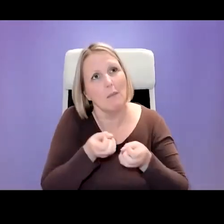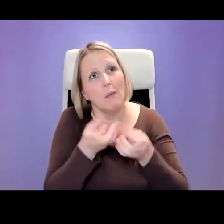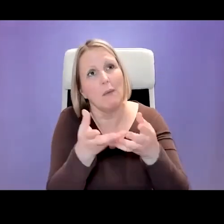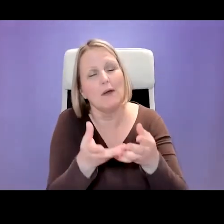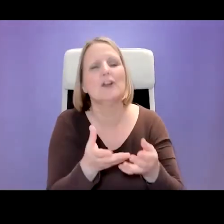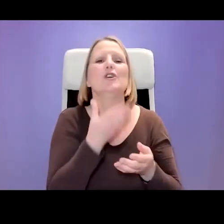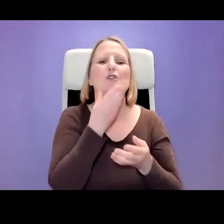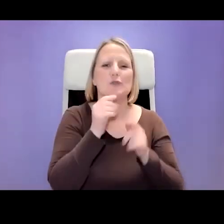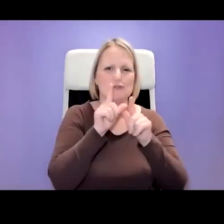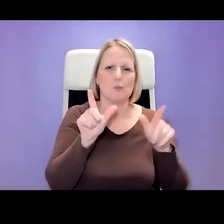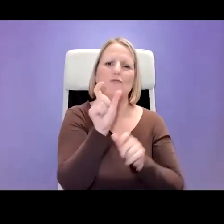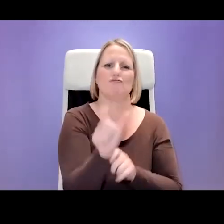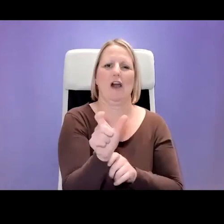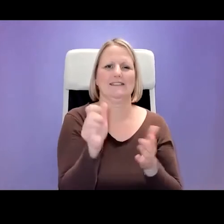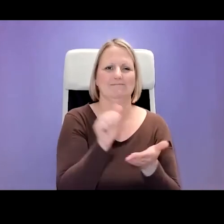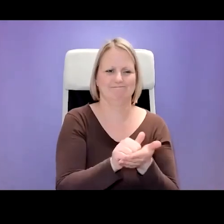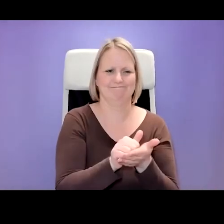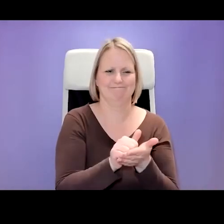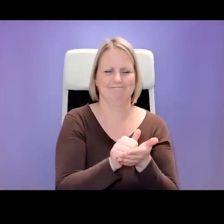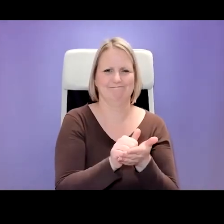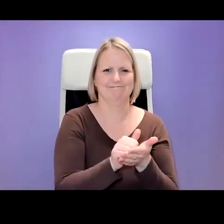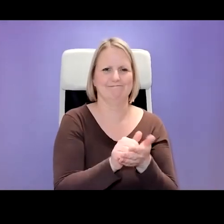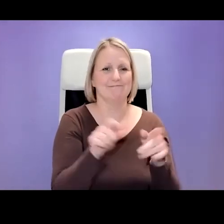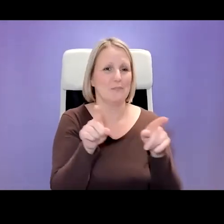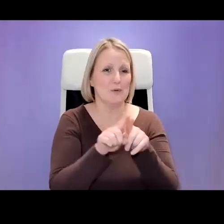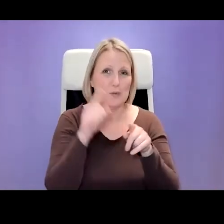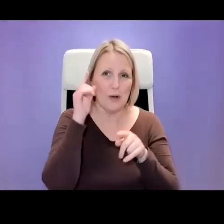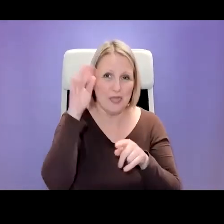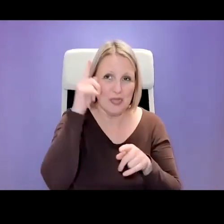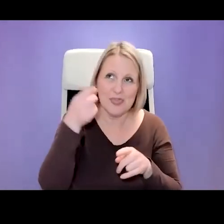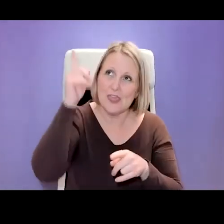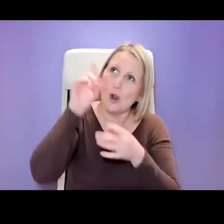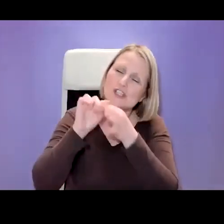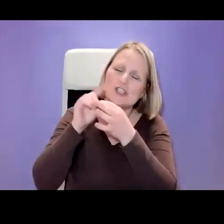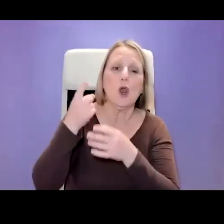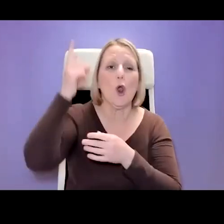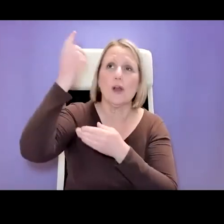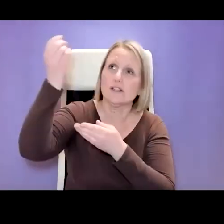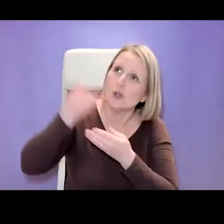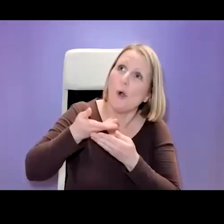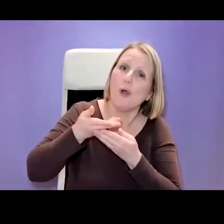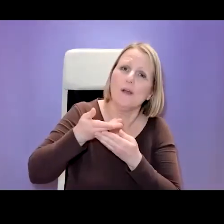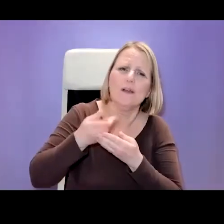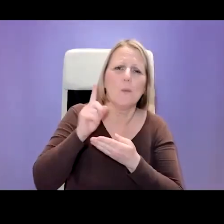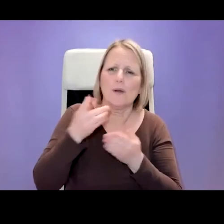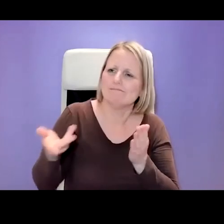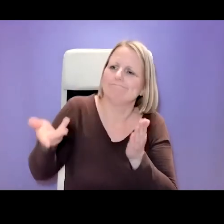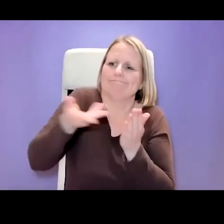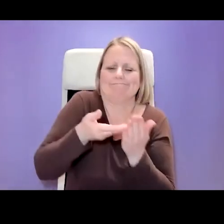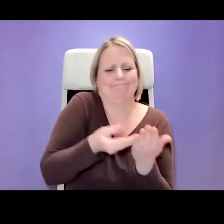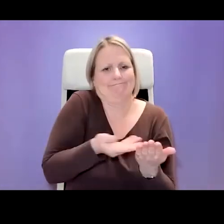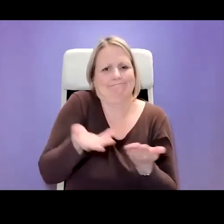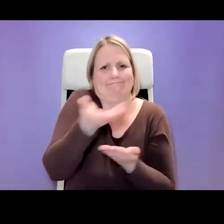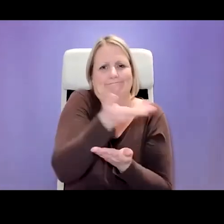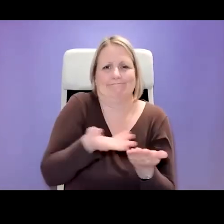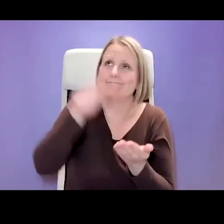Of course, the question that we also need to raise: what does theology, God talk, have to contribute to the discussion?